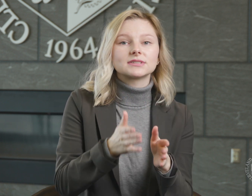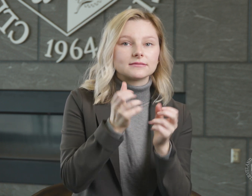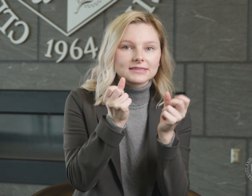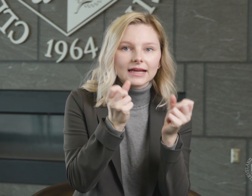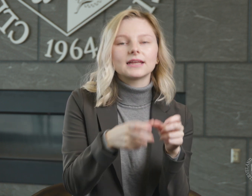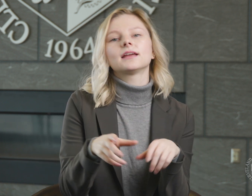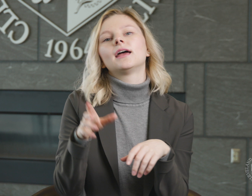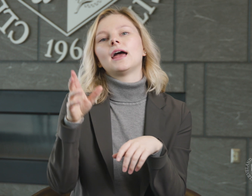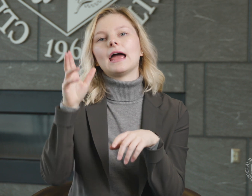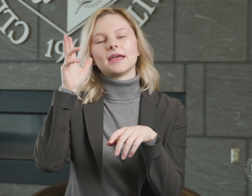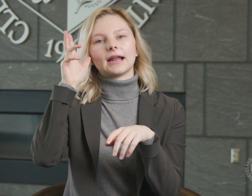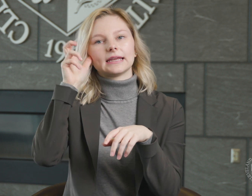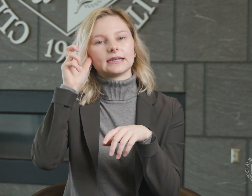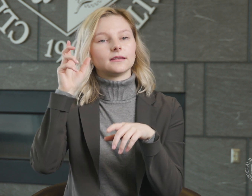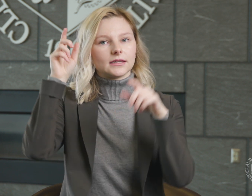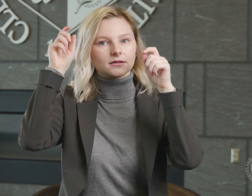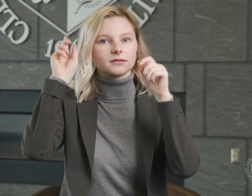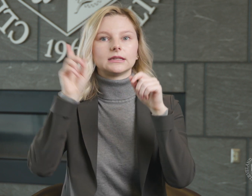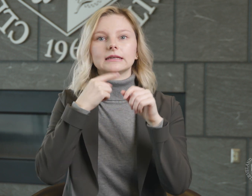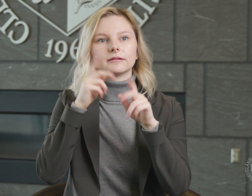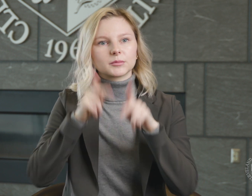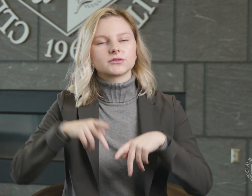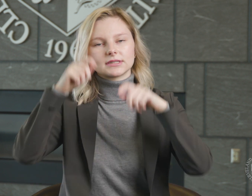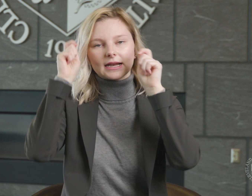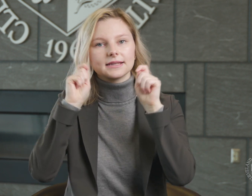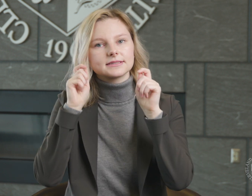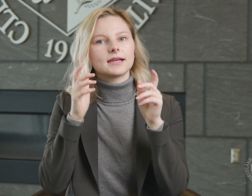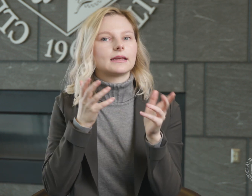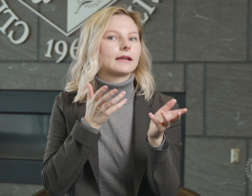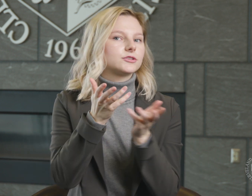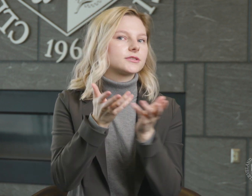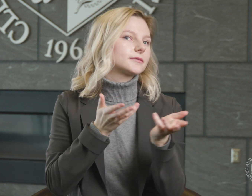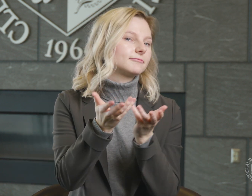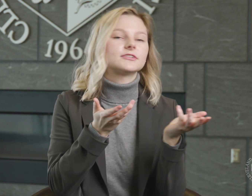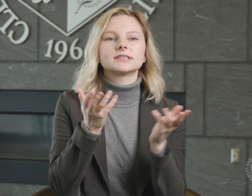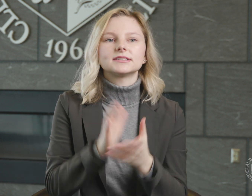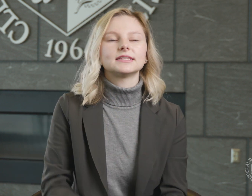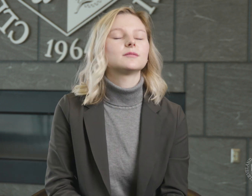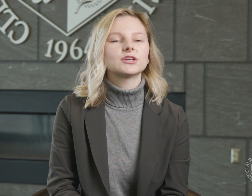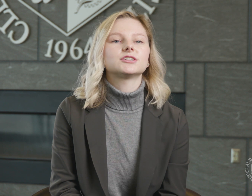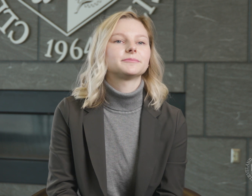person signing and then I can hear the hearing person in a headset and then I just facilitate the communication